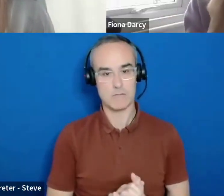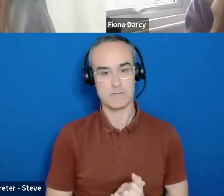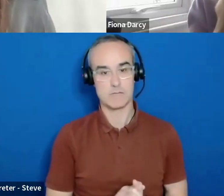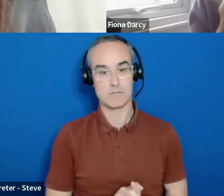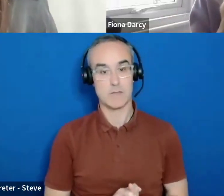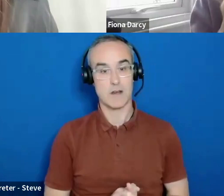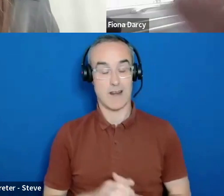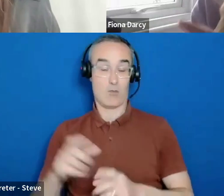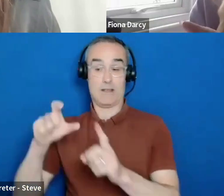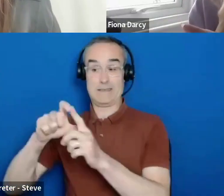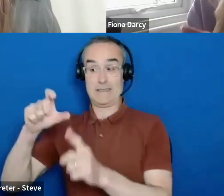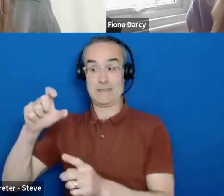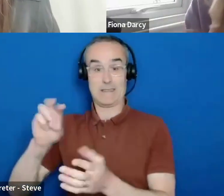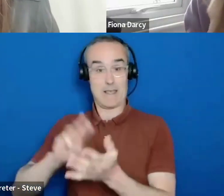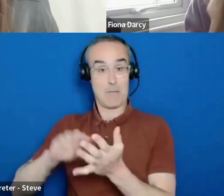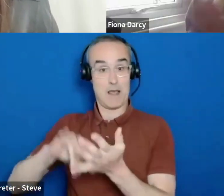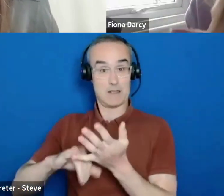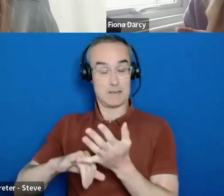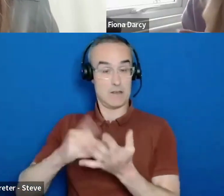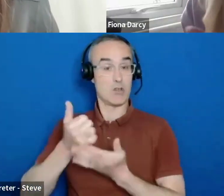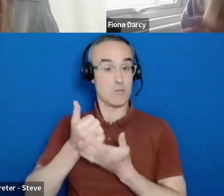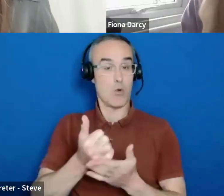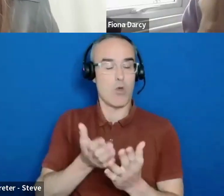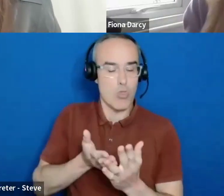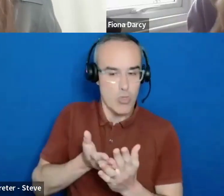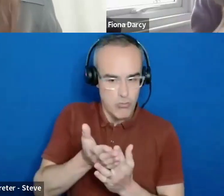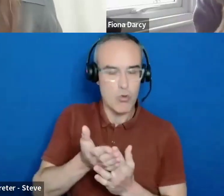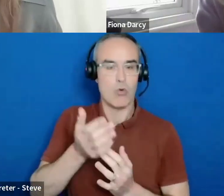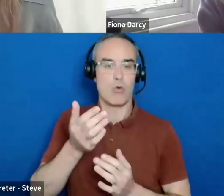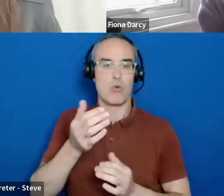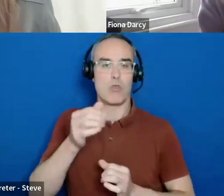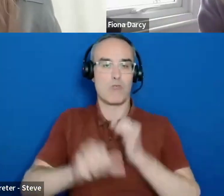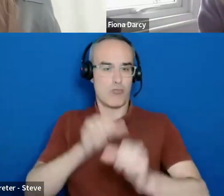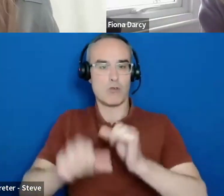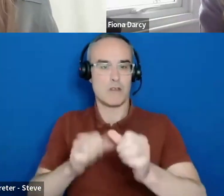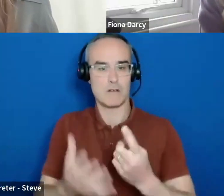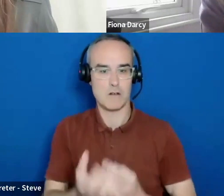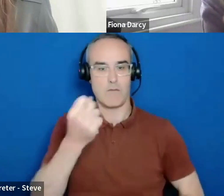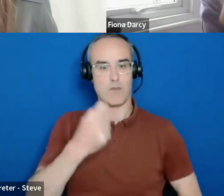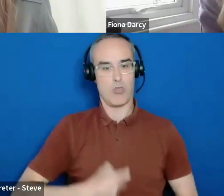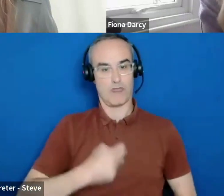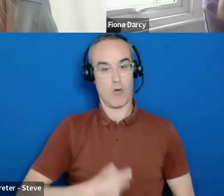we would support you throughout the process of getting the role and then once you're in the organization,